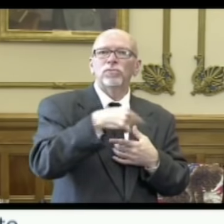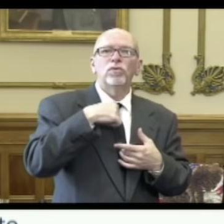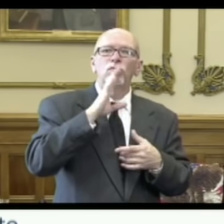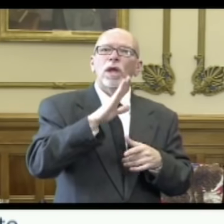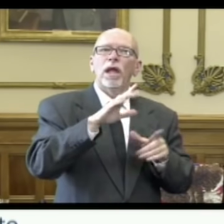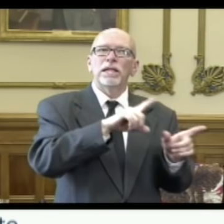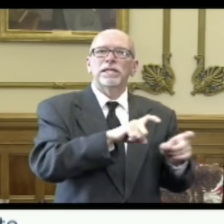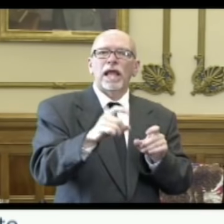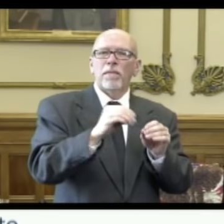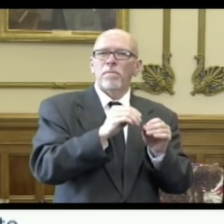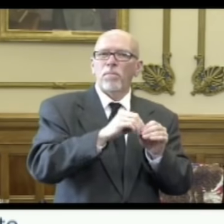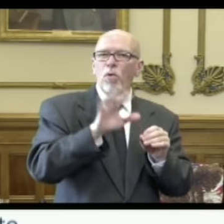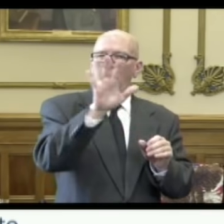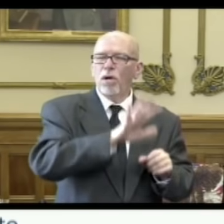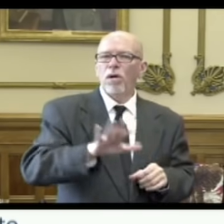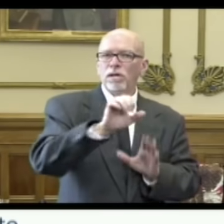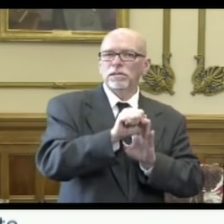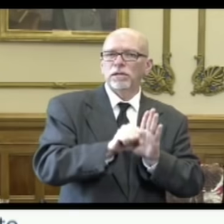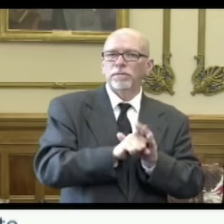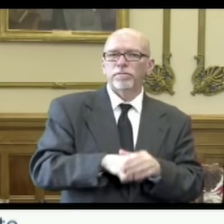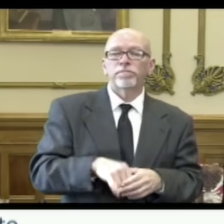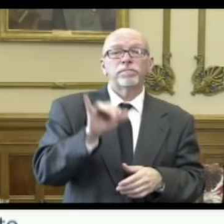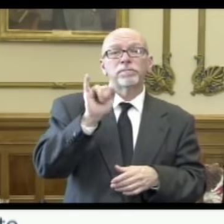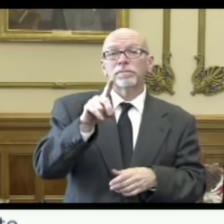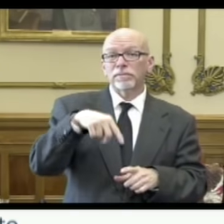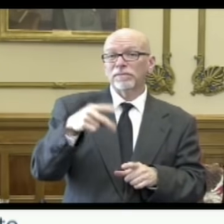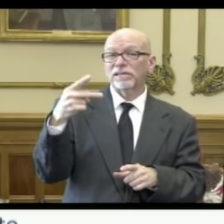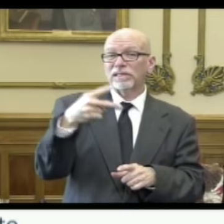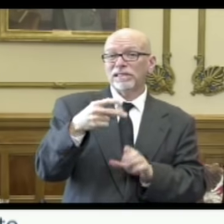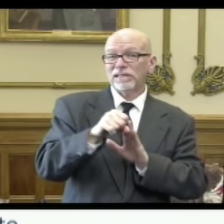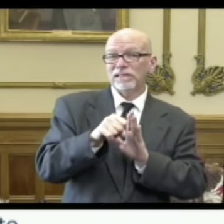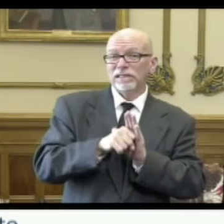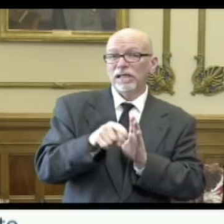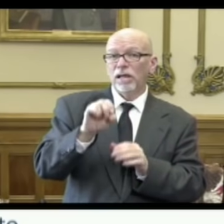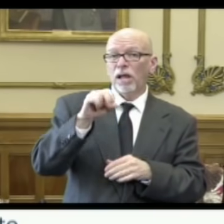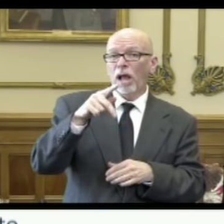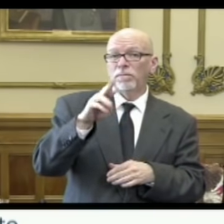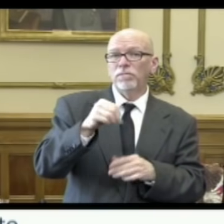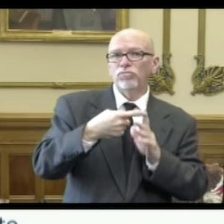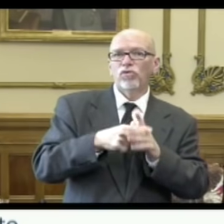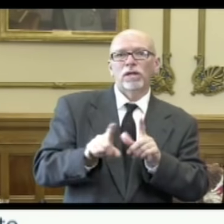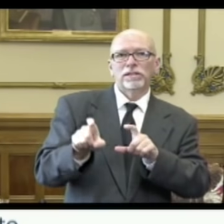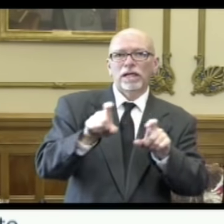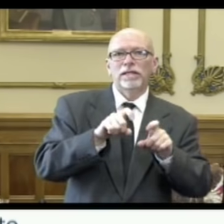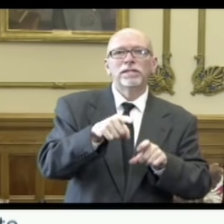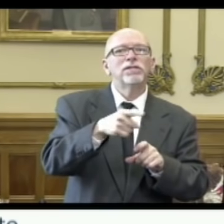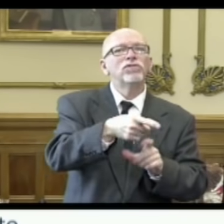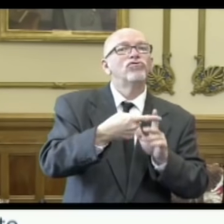VULNERABLE POPULATIONS OR THE HEALTH CARE WORKFORCE. AND WILL EXPAND TO HAVE TESTING OPTIONS ACROSS MORE AREAS OF